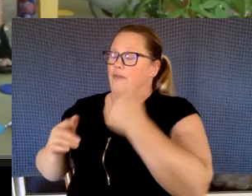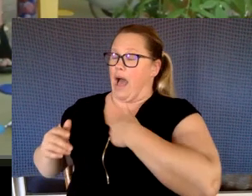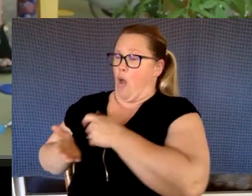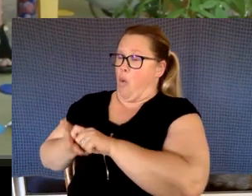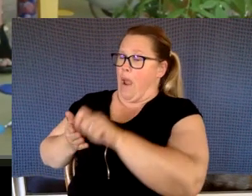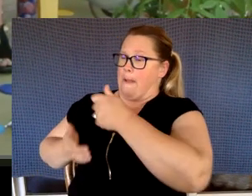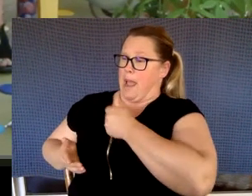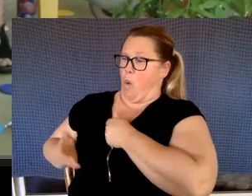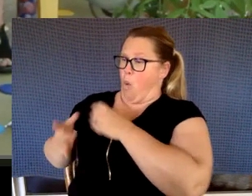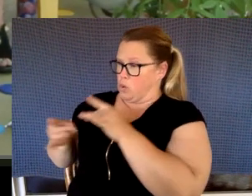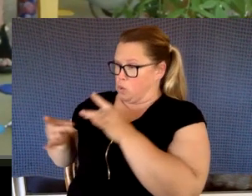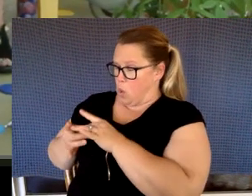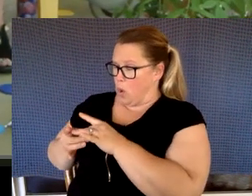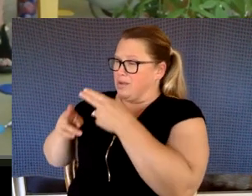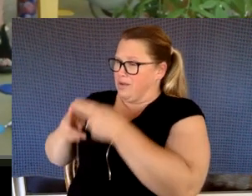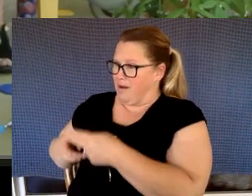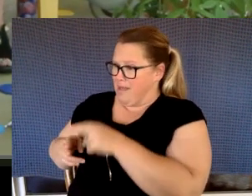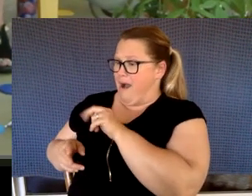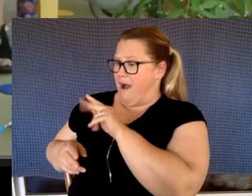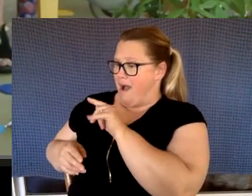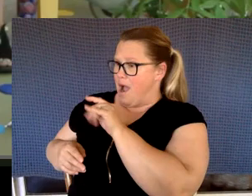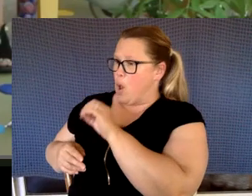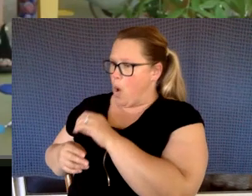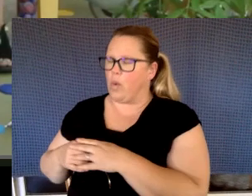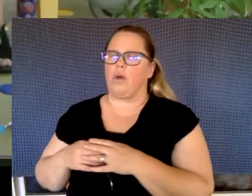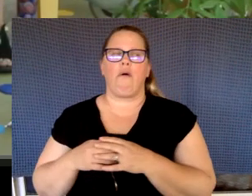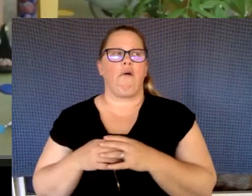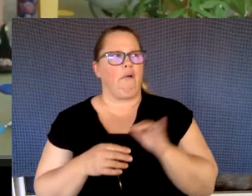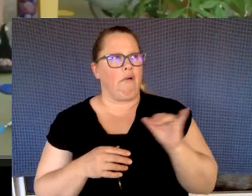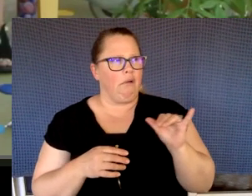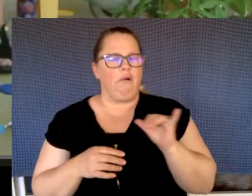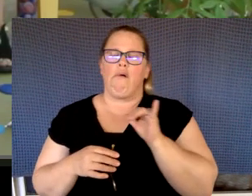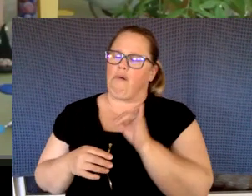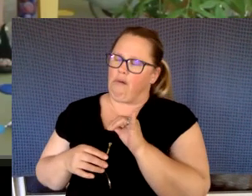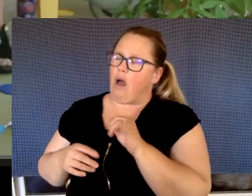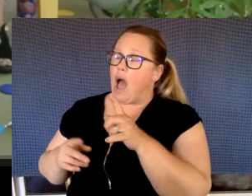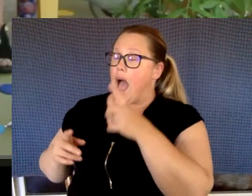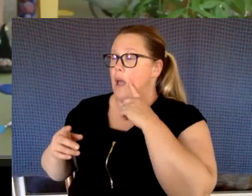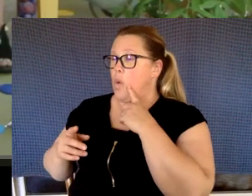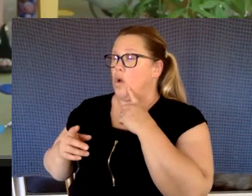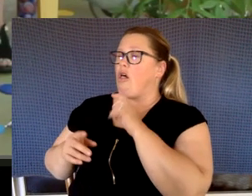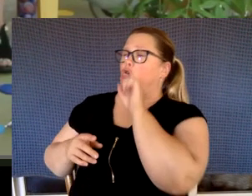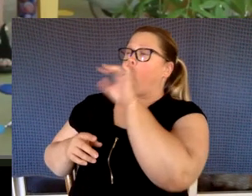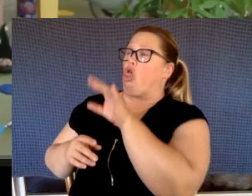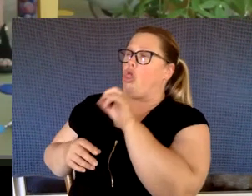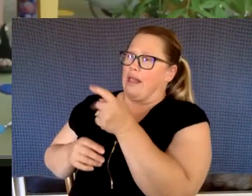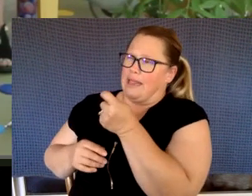word. Do you want to get started and then i will of course interject with some little helpful information?